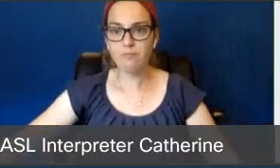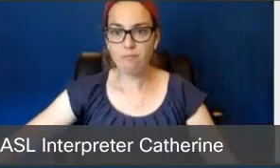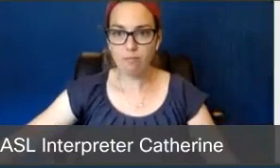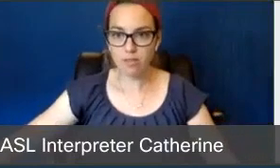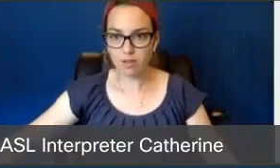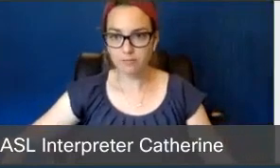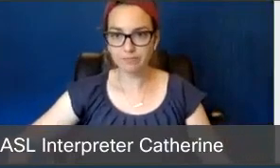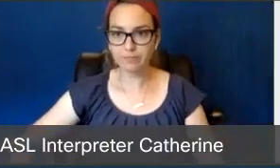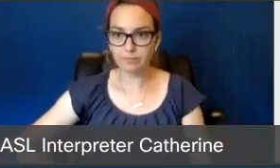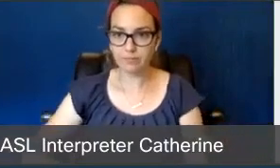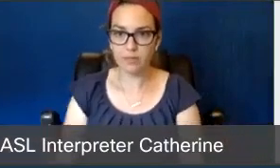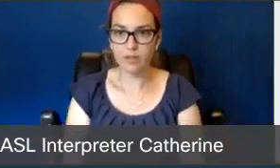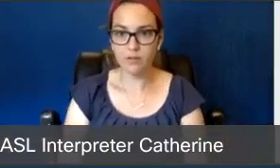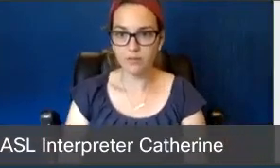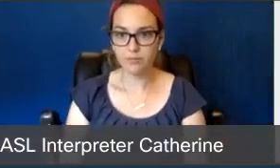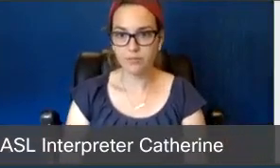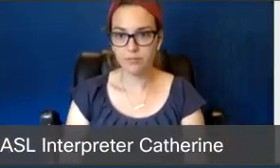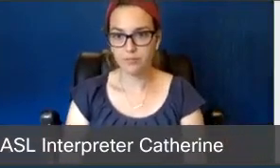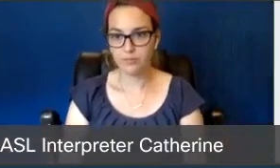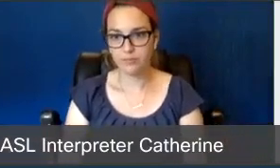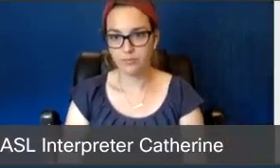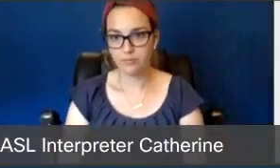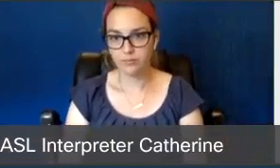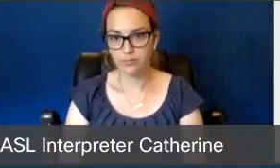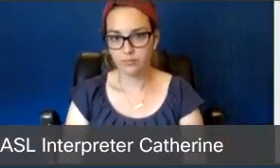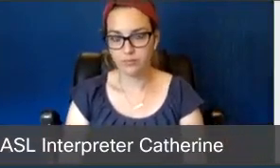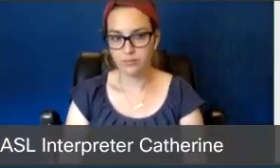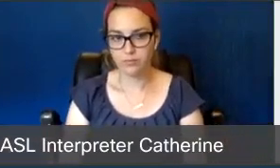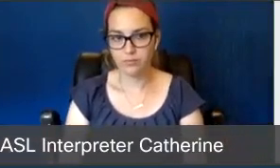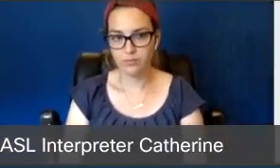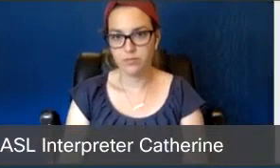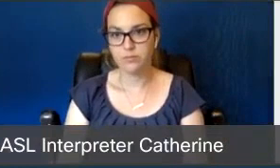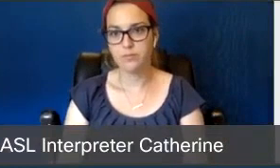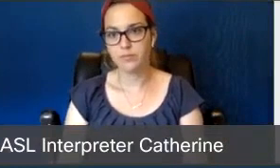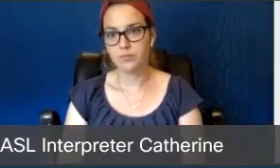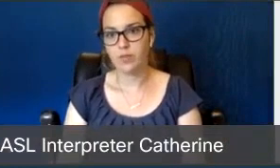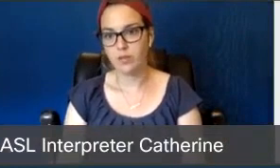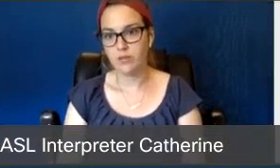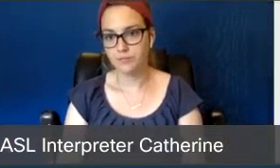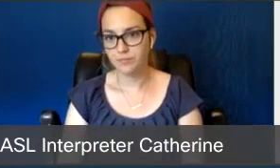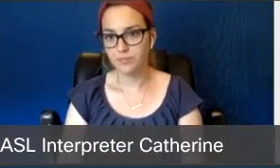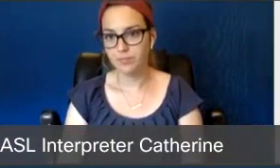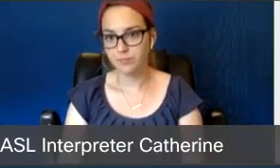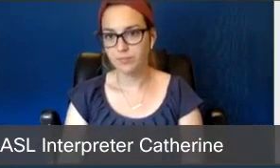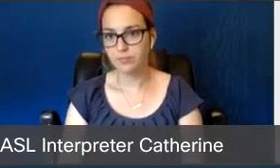and how long they can have it. The treatment court team makes the complimentary treatment and supervision decisions, what does that mean?